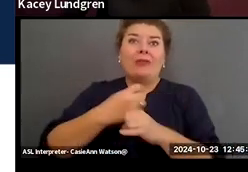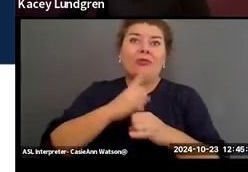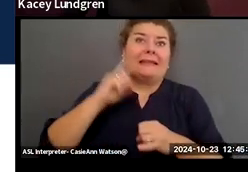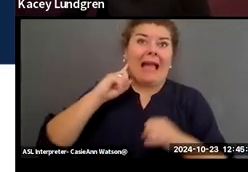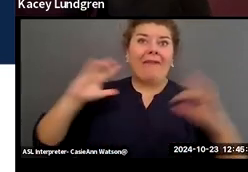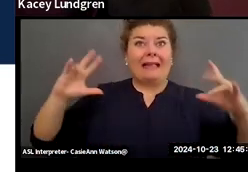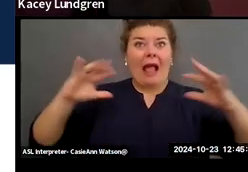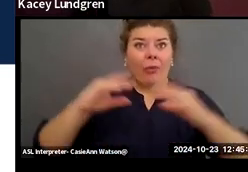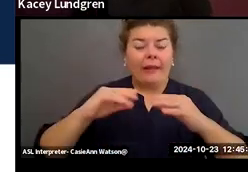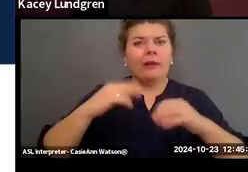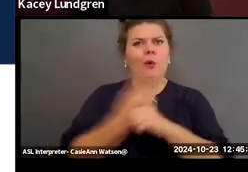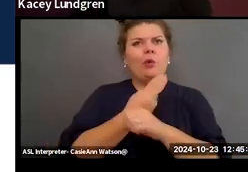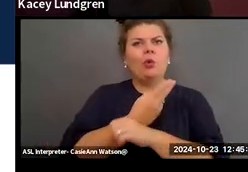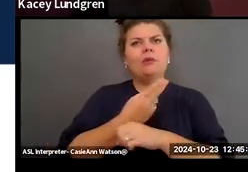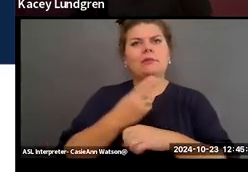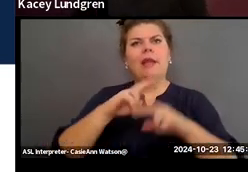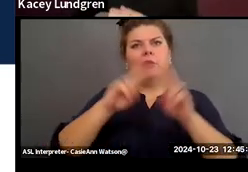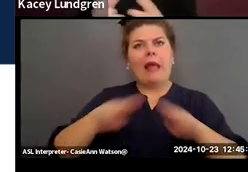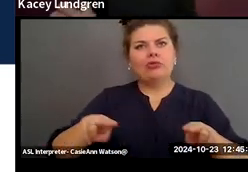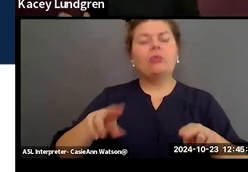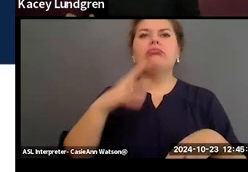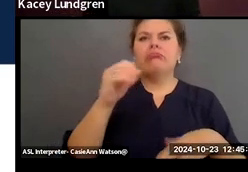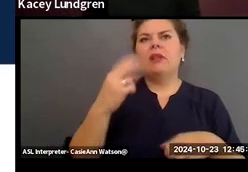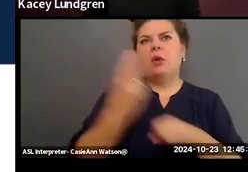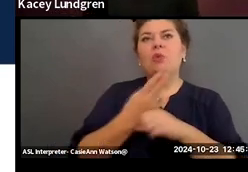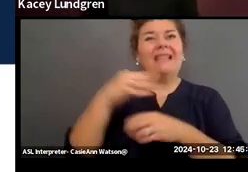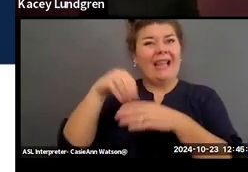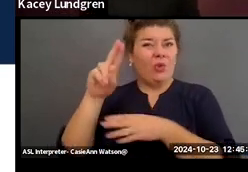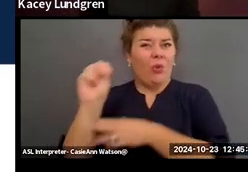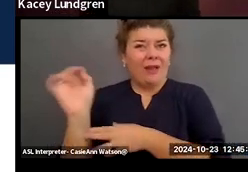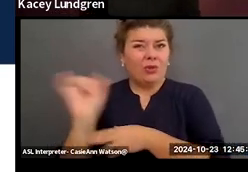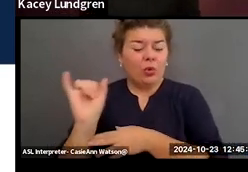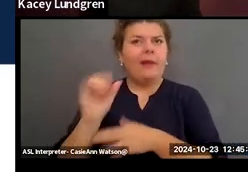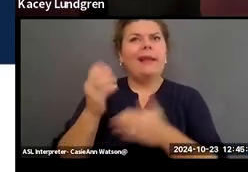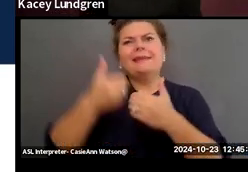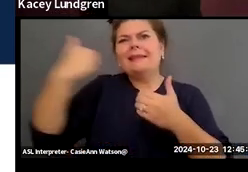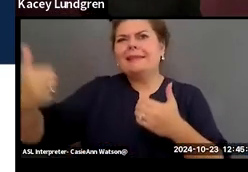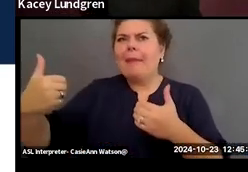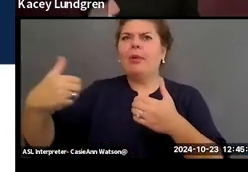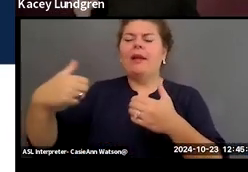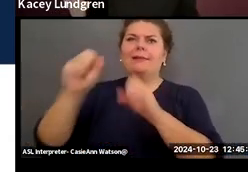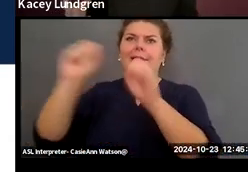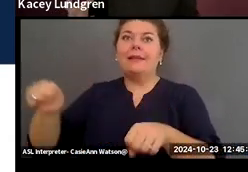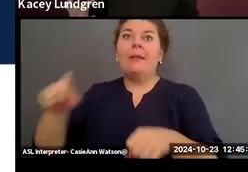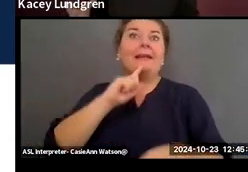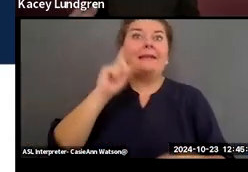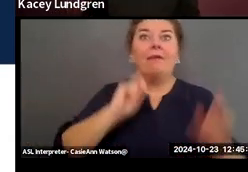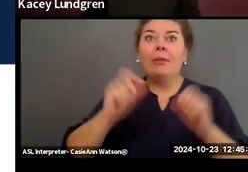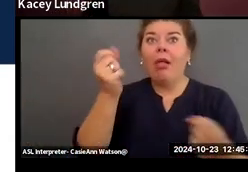and has even been used at the UN. It's a separate language system that you have to learn. Deaf people don't just instantly understand it,